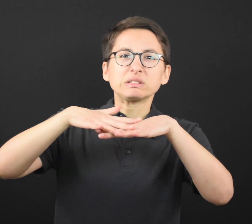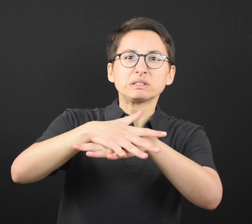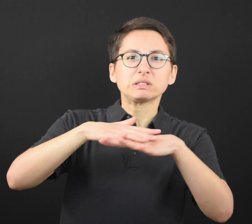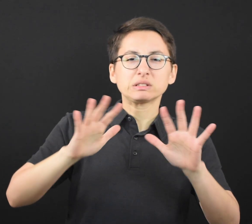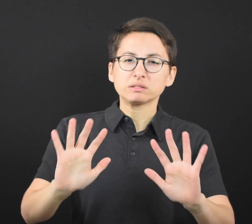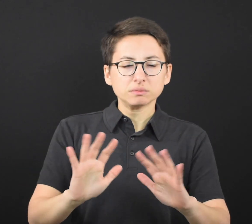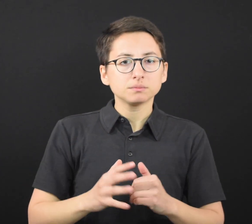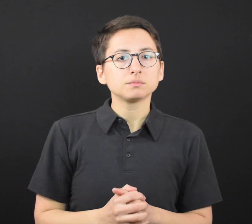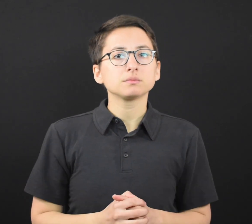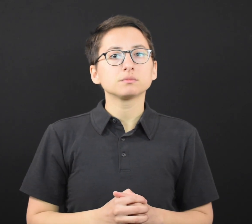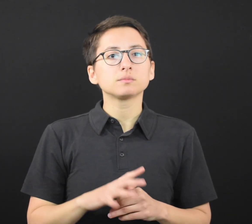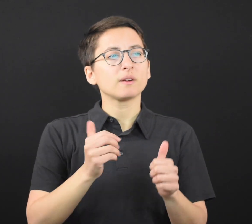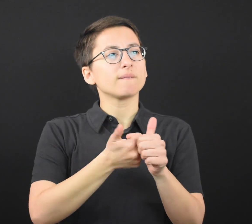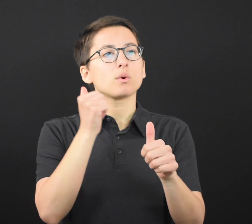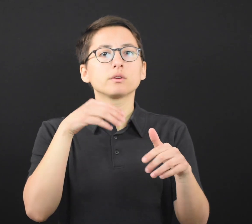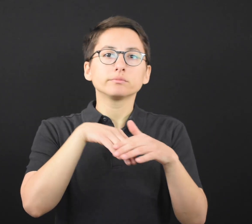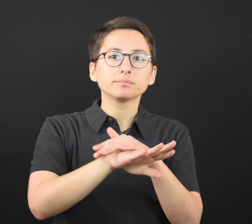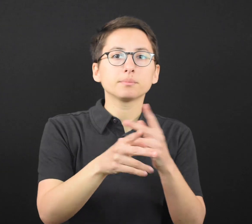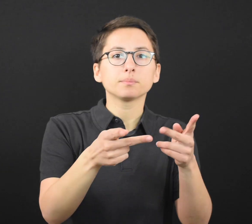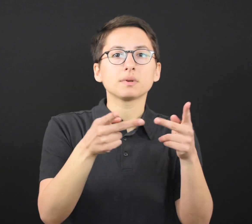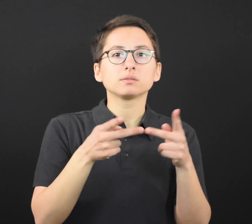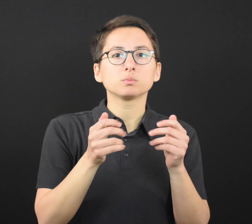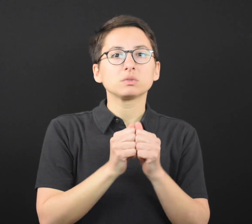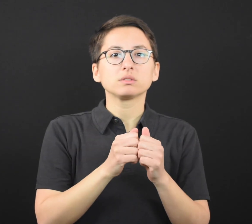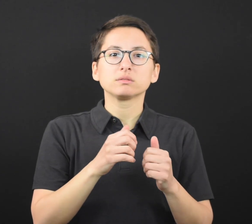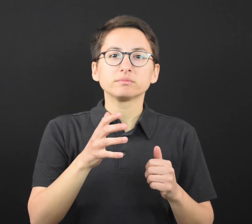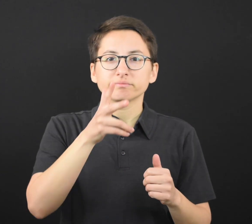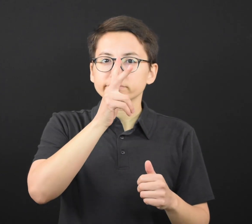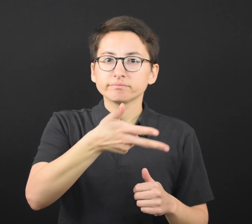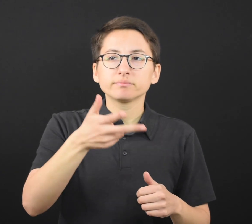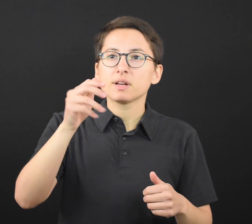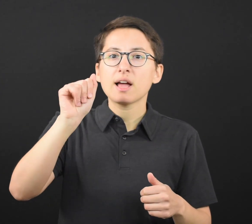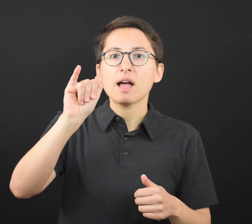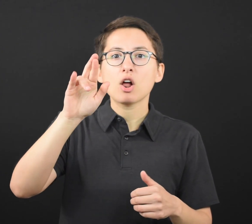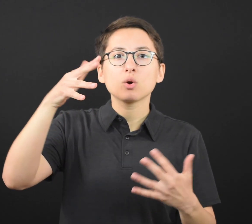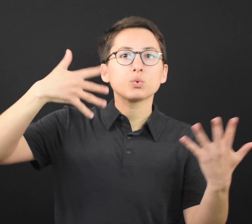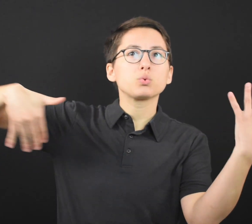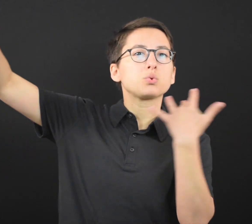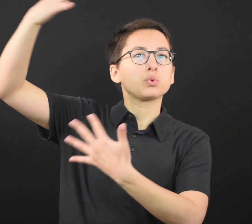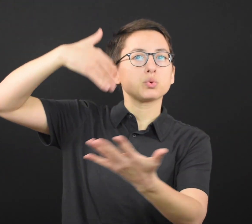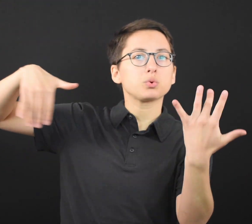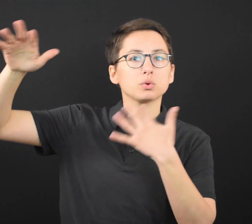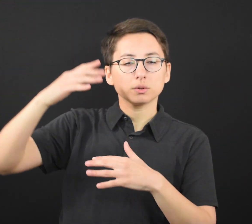○ Avoid crowds. ● Avoid poorly ventilated spaces.